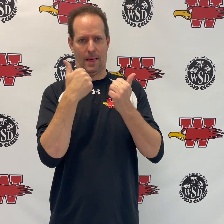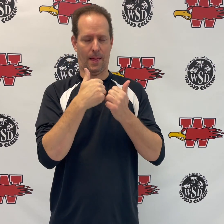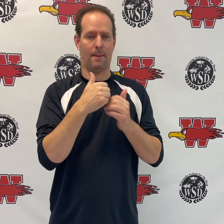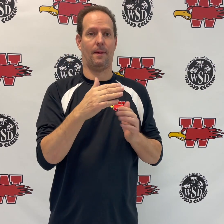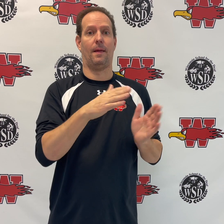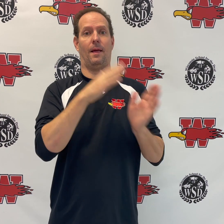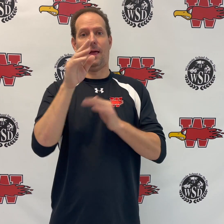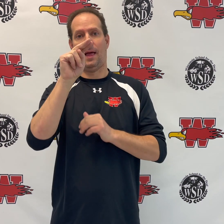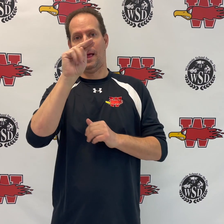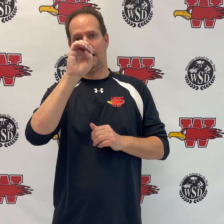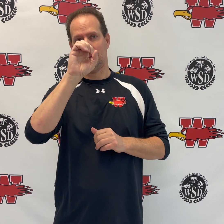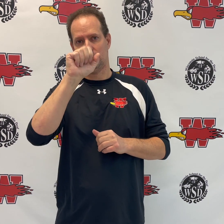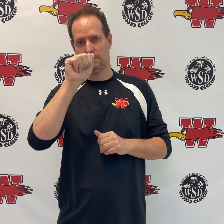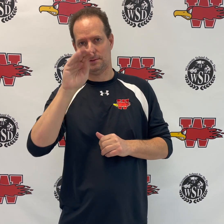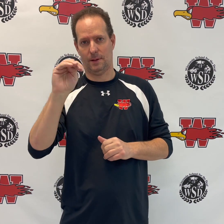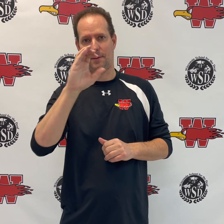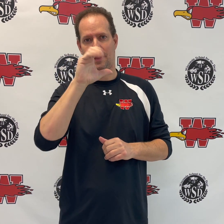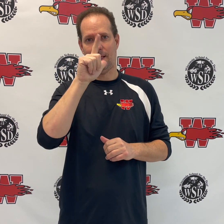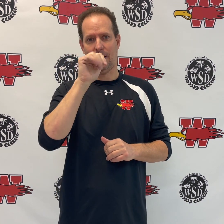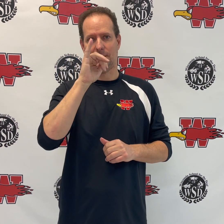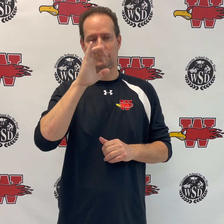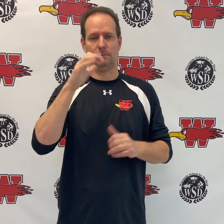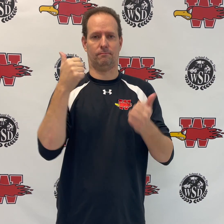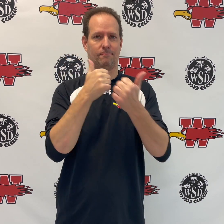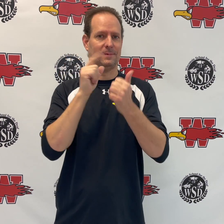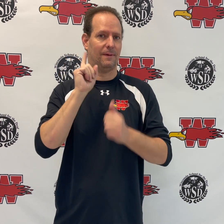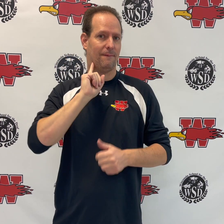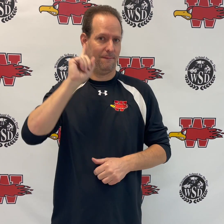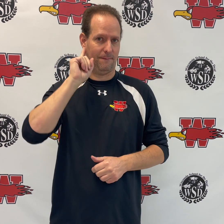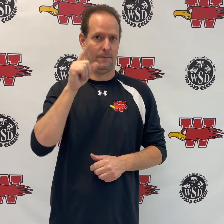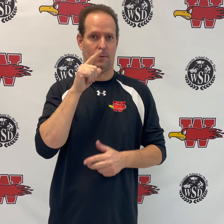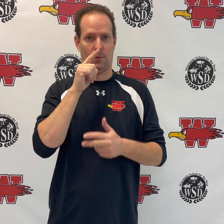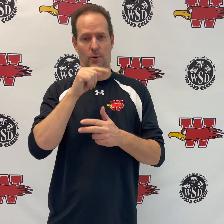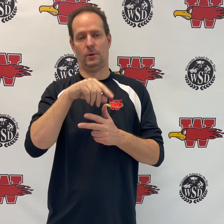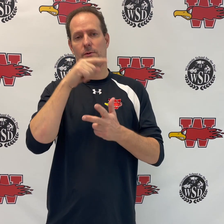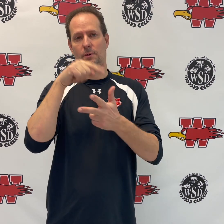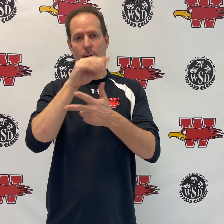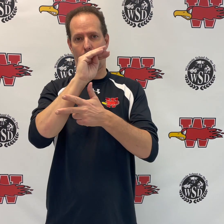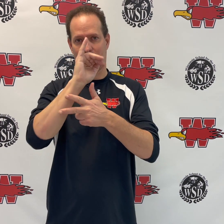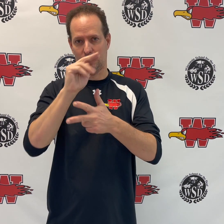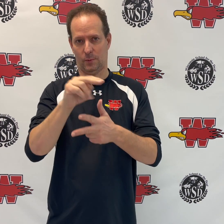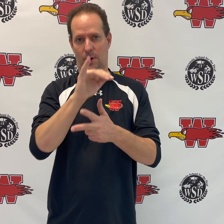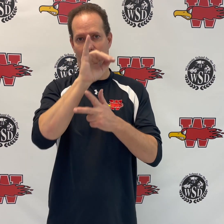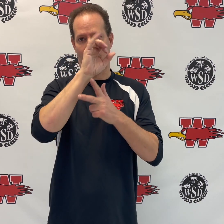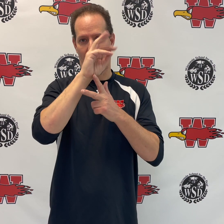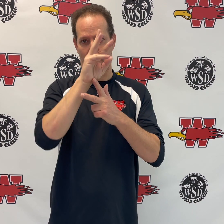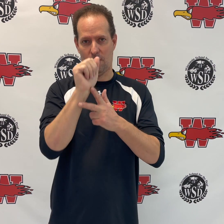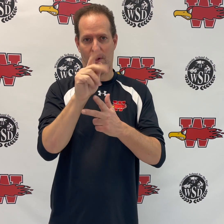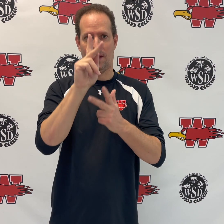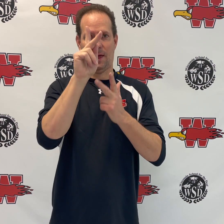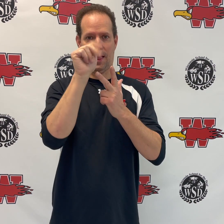public schools and schools for the deaf. For the Neesam Classic, we participated